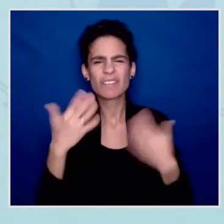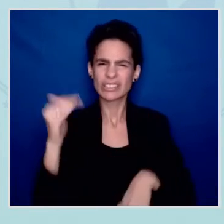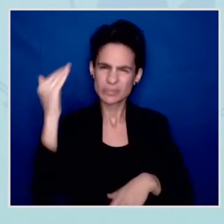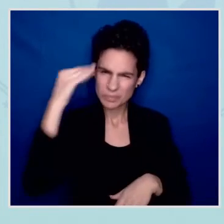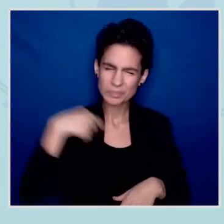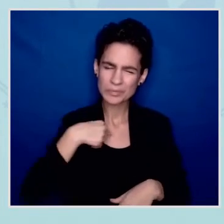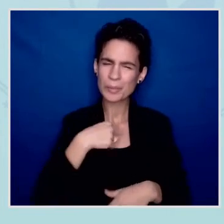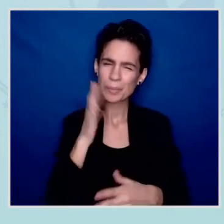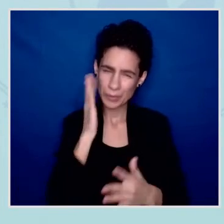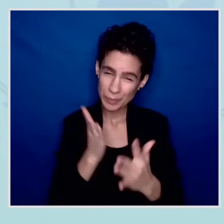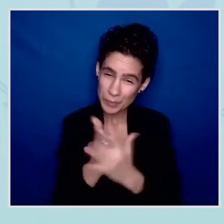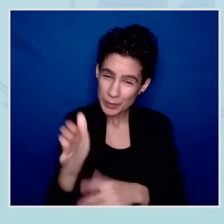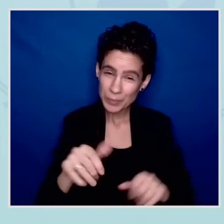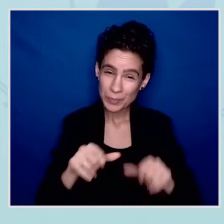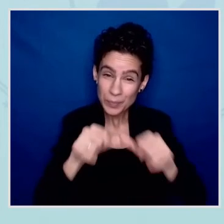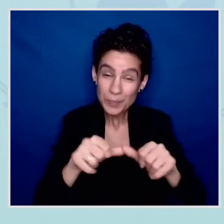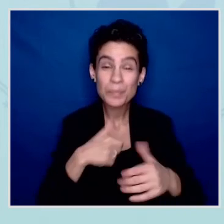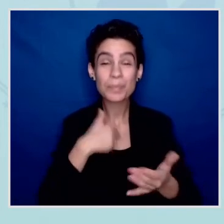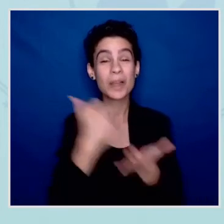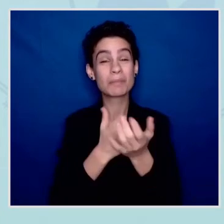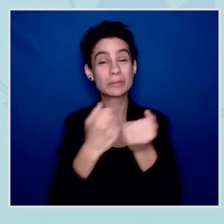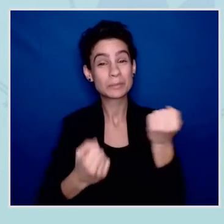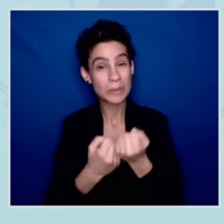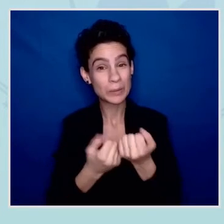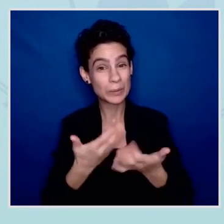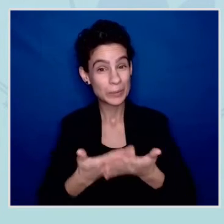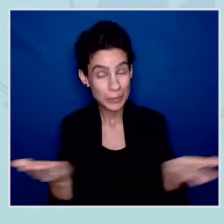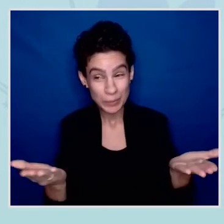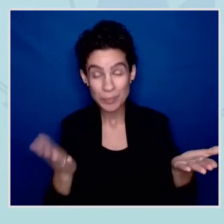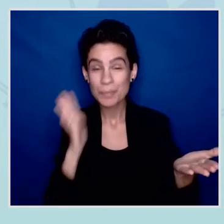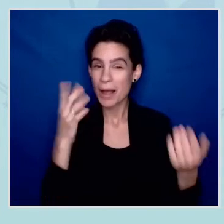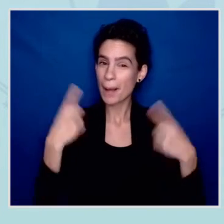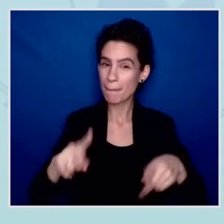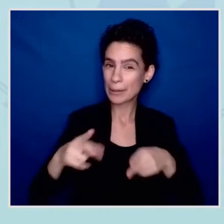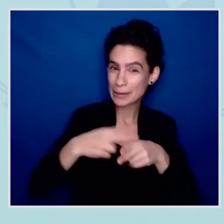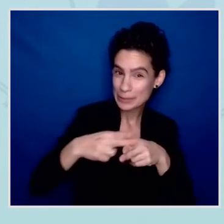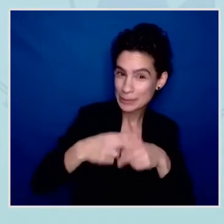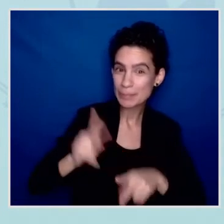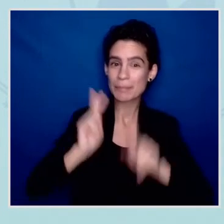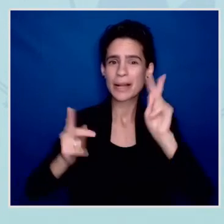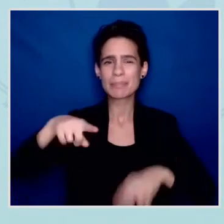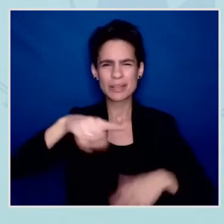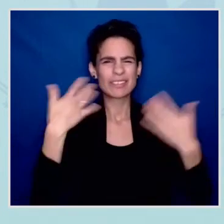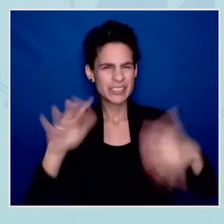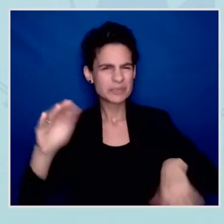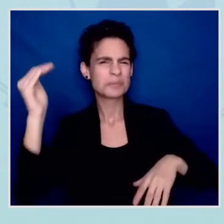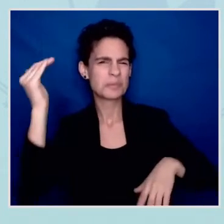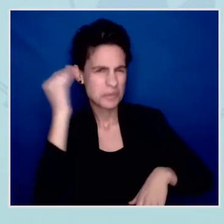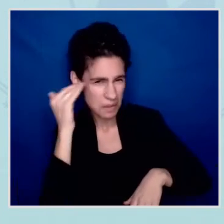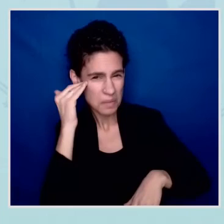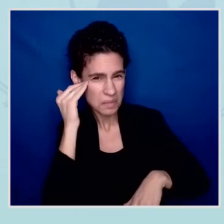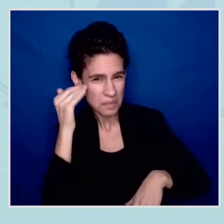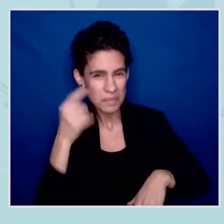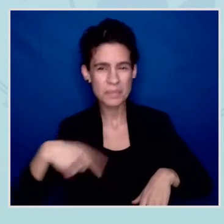AND THE AMERICAN PEOPLE, I KNOW THESE TIMES ARE TOUGH BUT I WANT YOU TO KNOW, WE ARE GOING